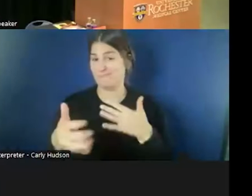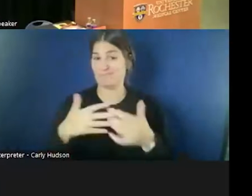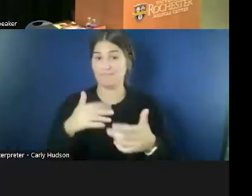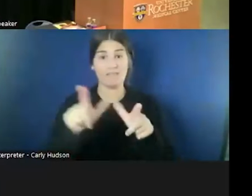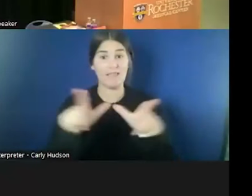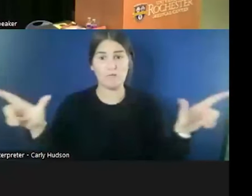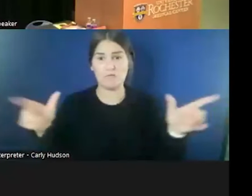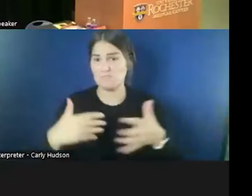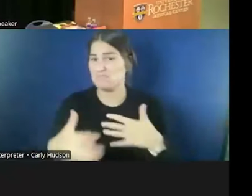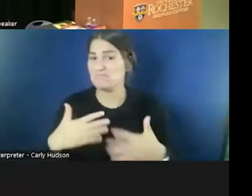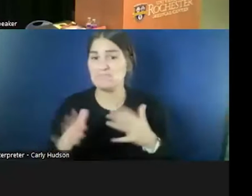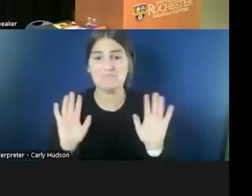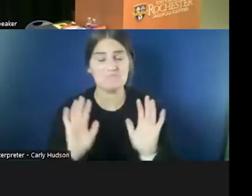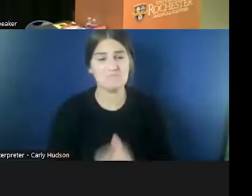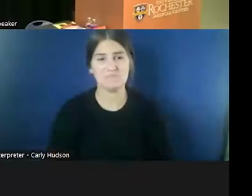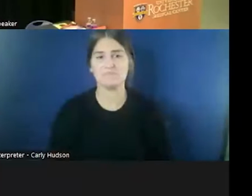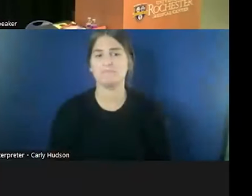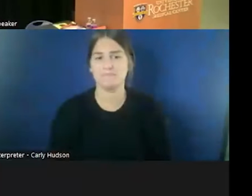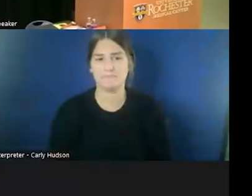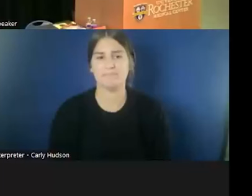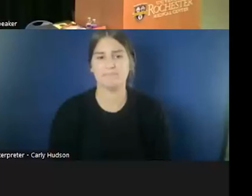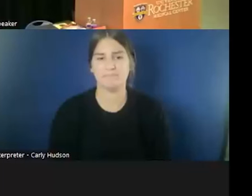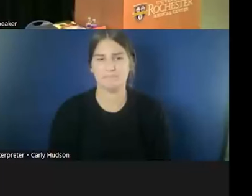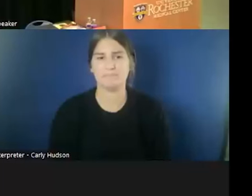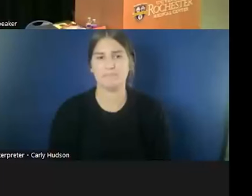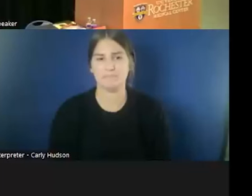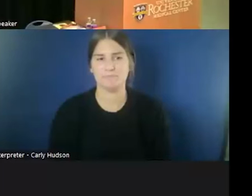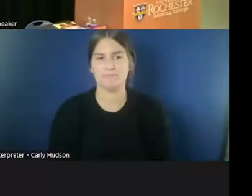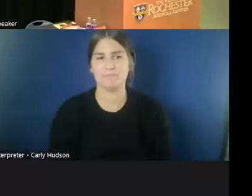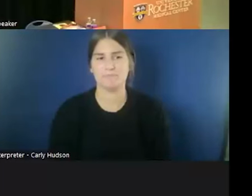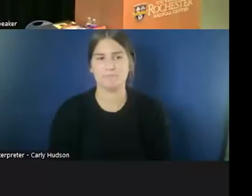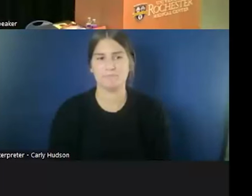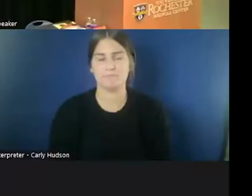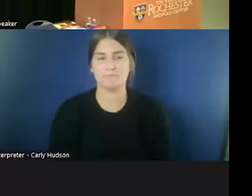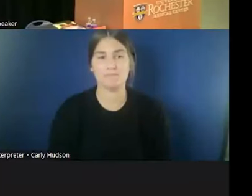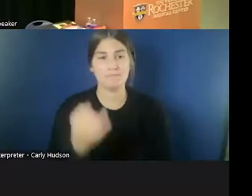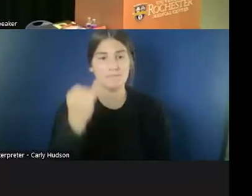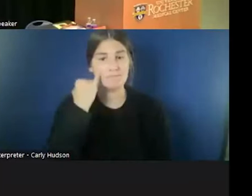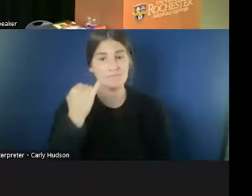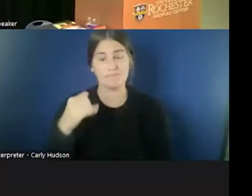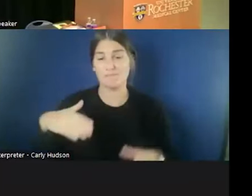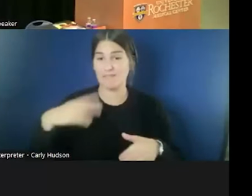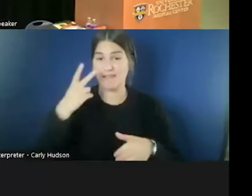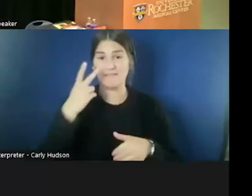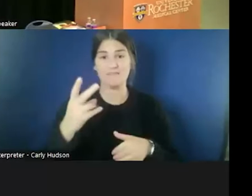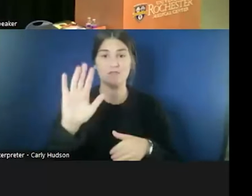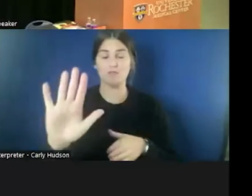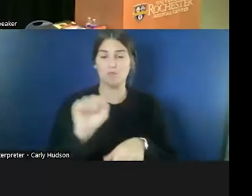speak if you haven't seen your work reflected in a call to action yet know that this one